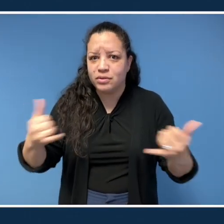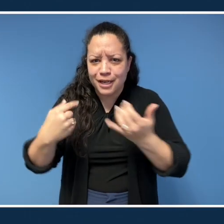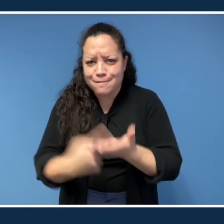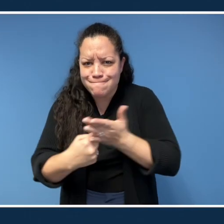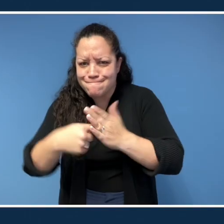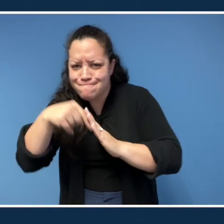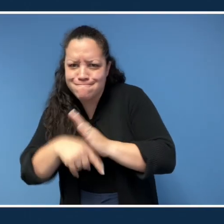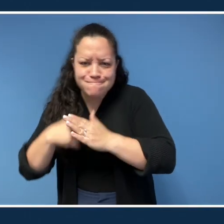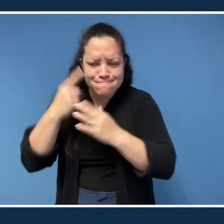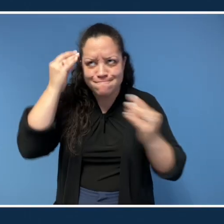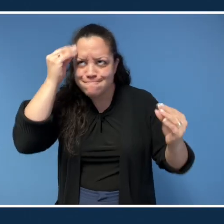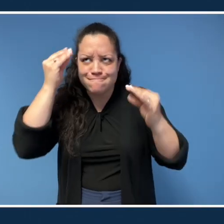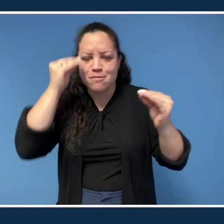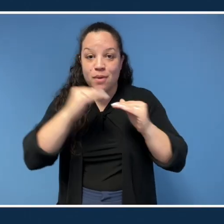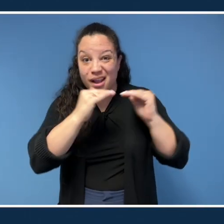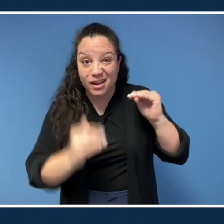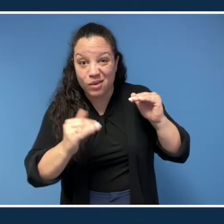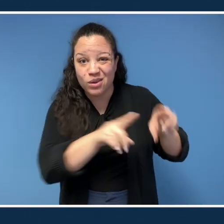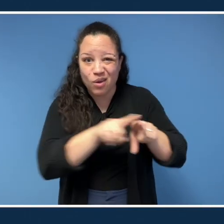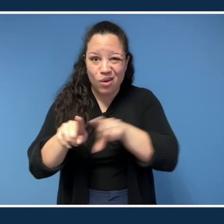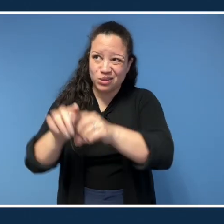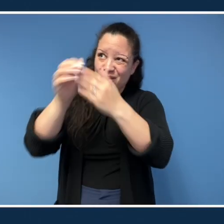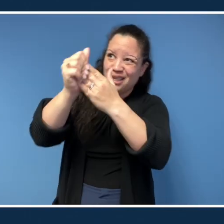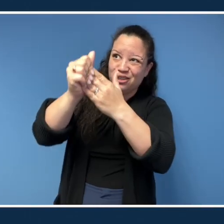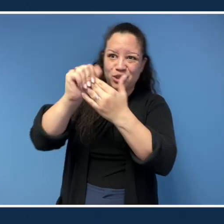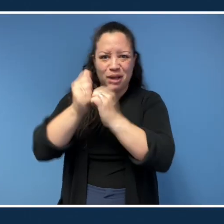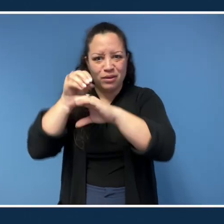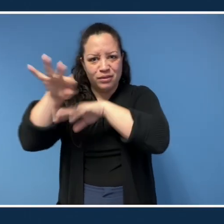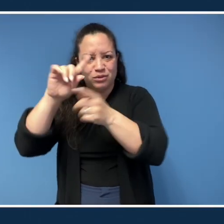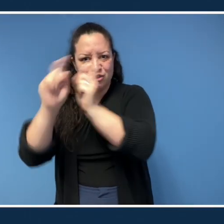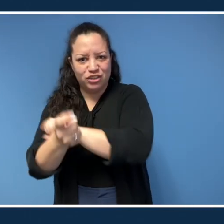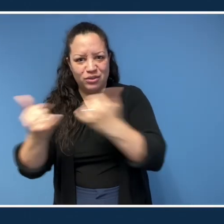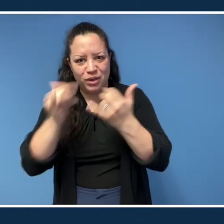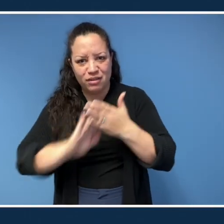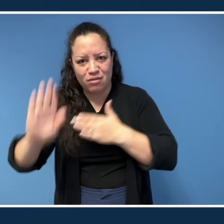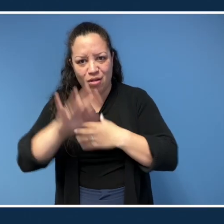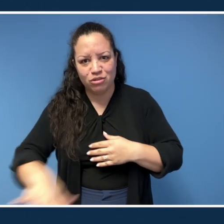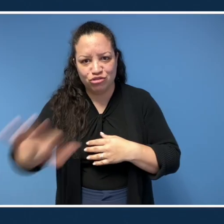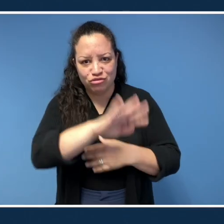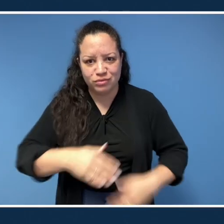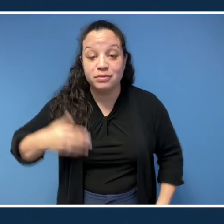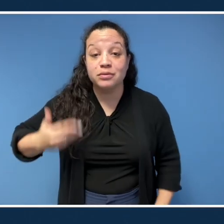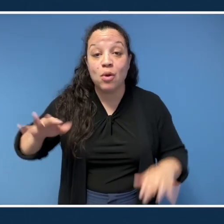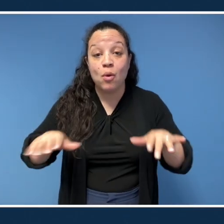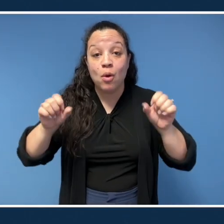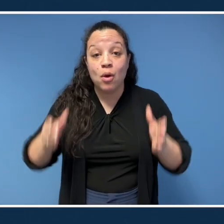inequity and the transformational leadership required in today's college landscape. I'm your host, Jill Provoe, Vice president,